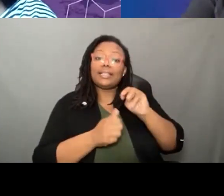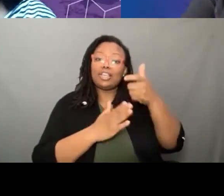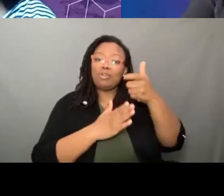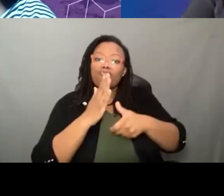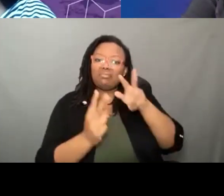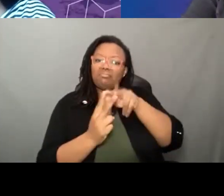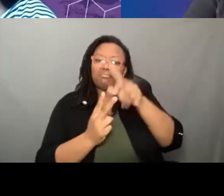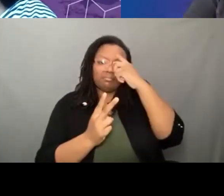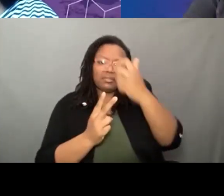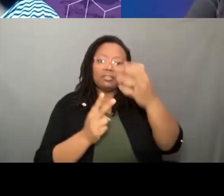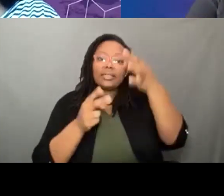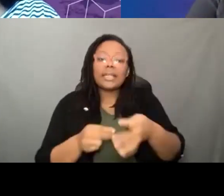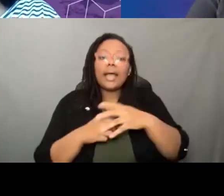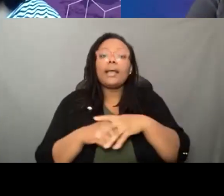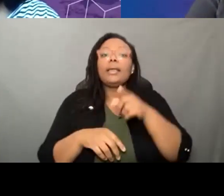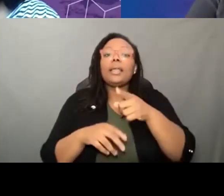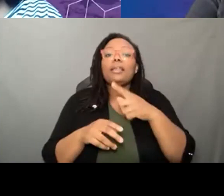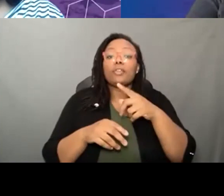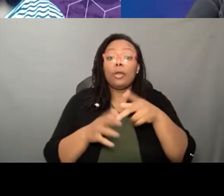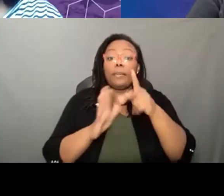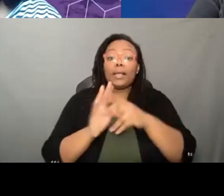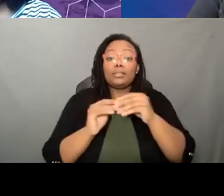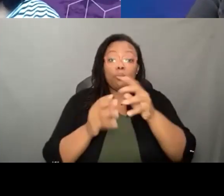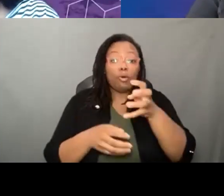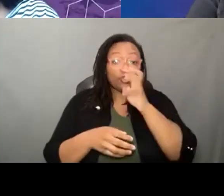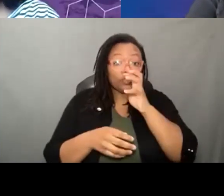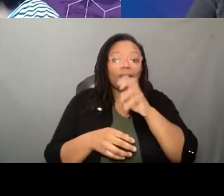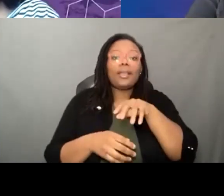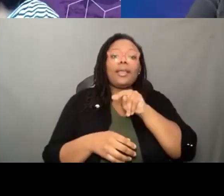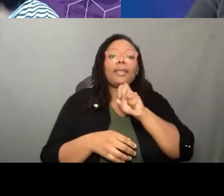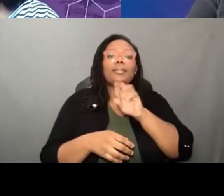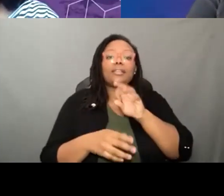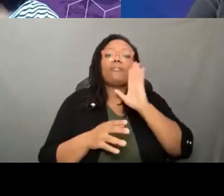And we take, if your policy is more strict, NSF will accept that.